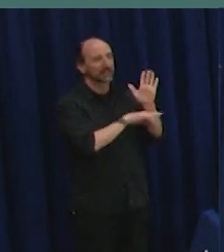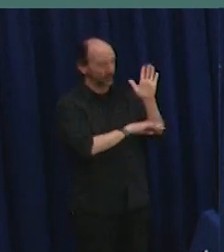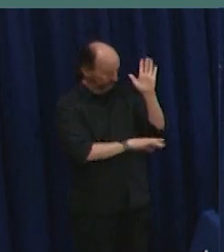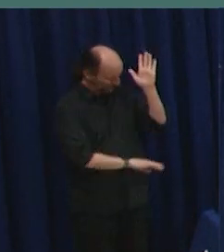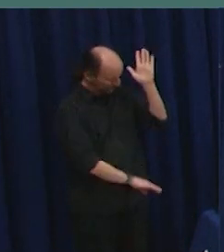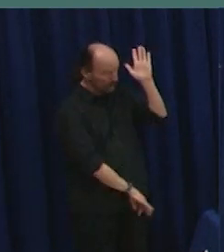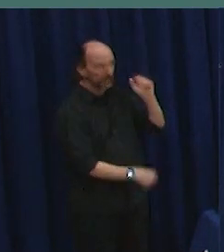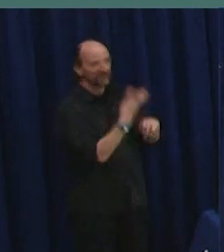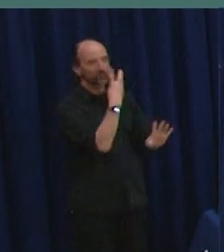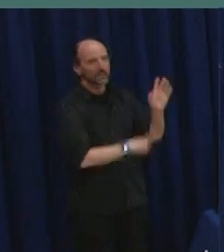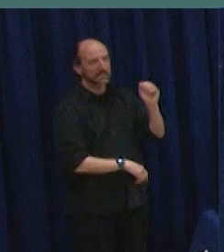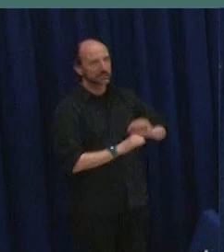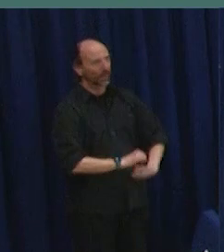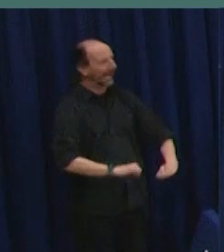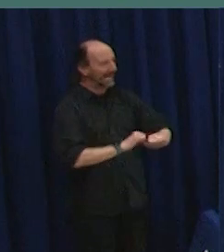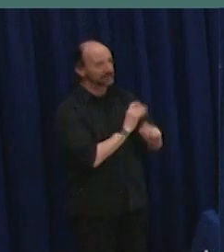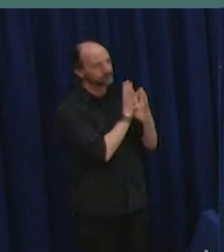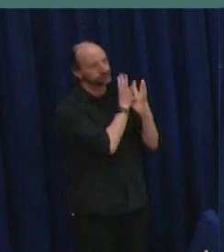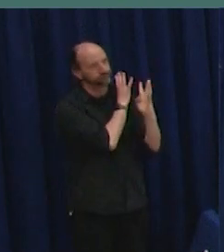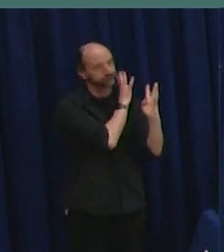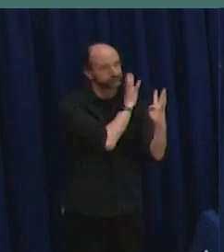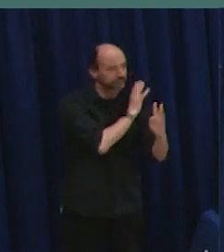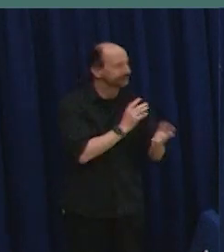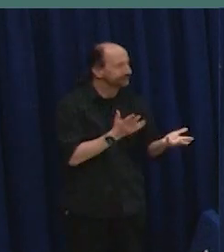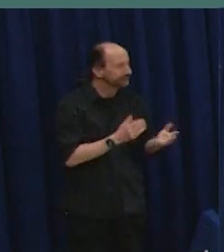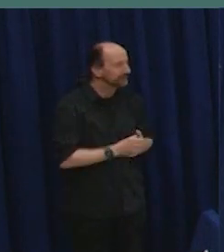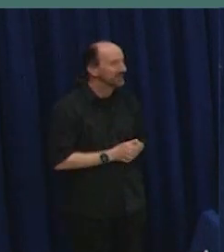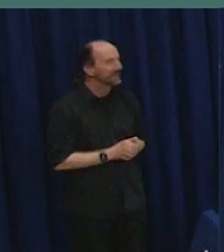difficult thing to get the balance right between having an assessment process that's practical,